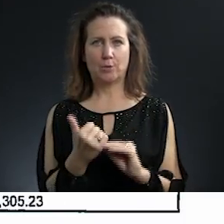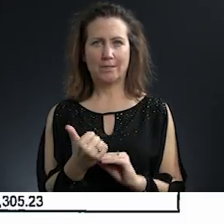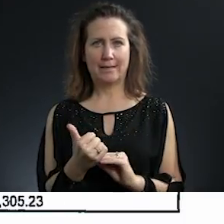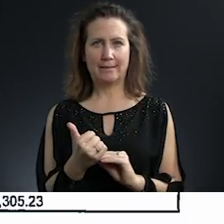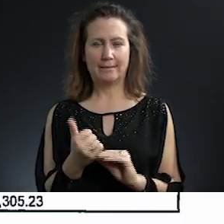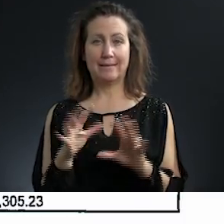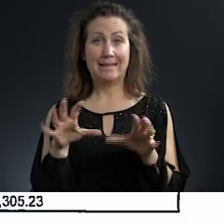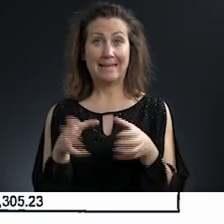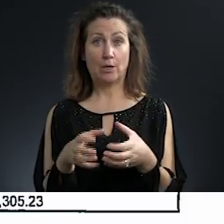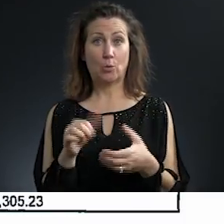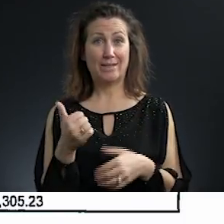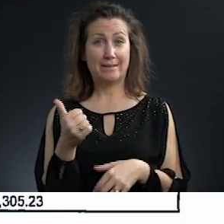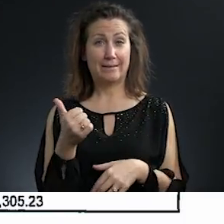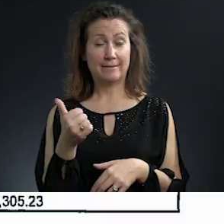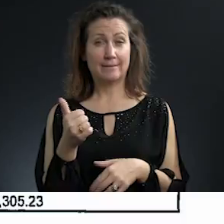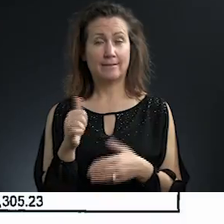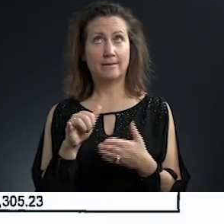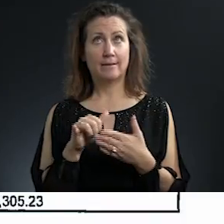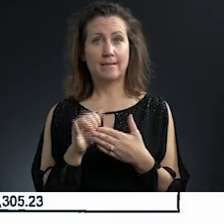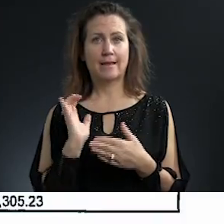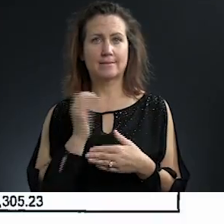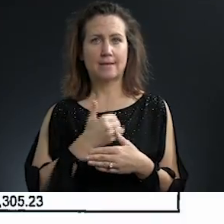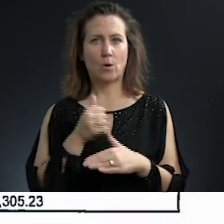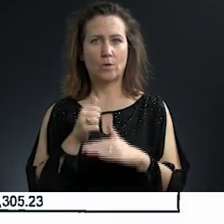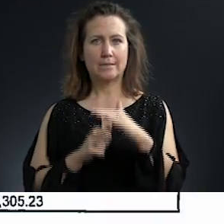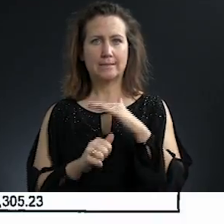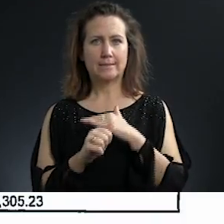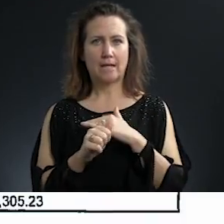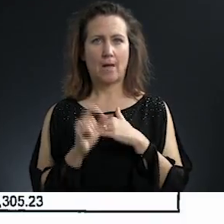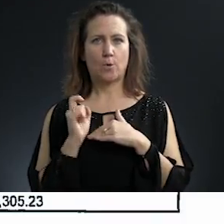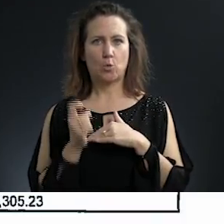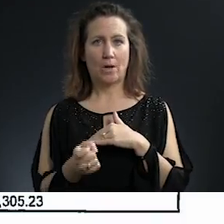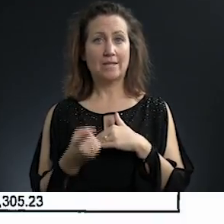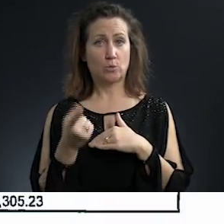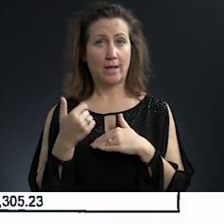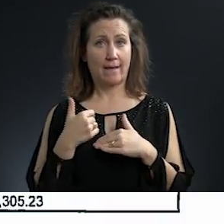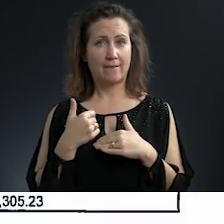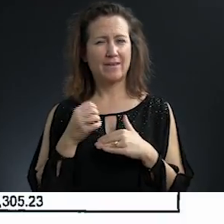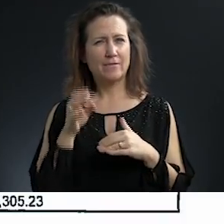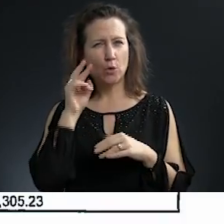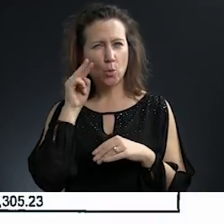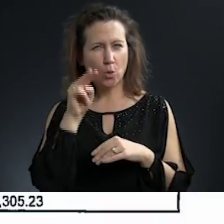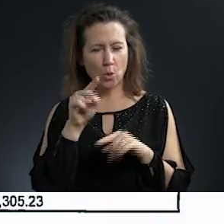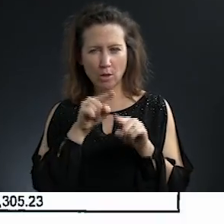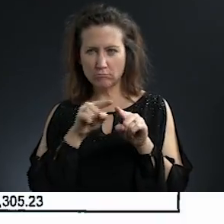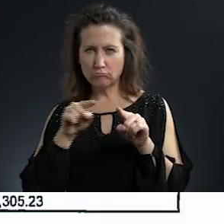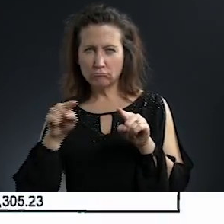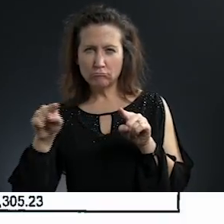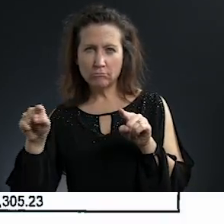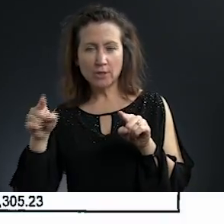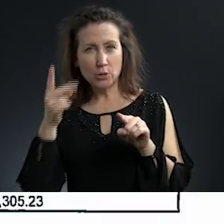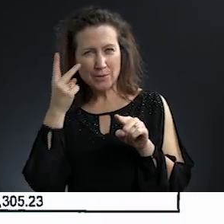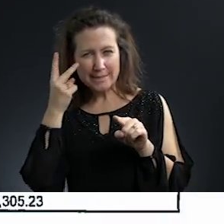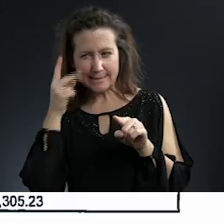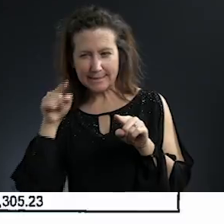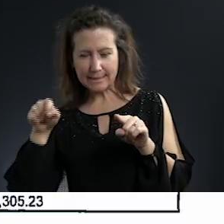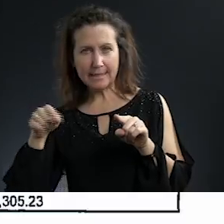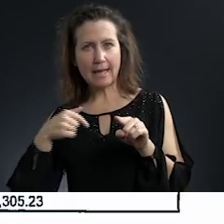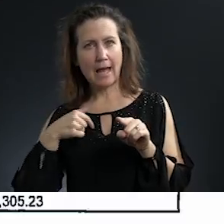Category 10 is our sub grants that we have out there if you look all the way across you'll see that I have taken the